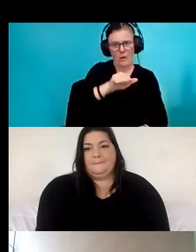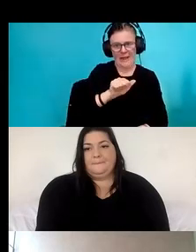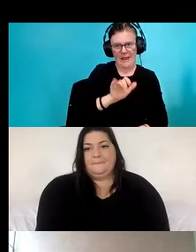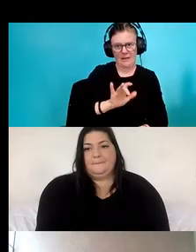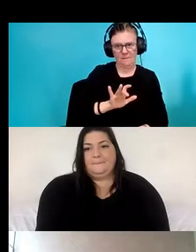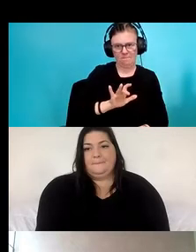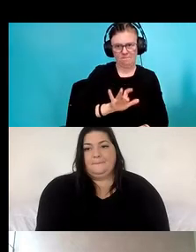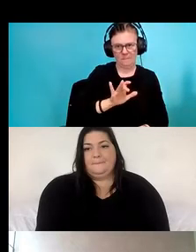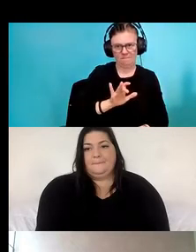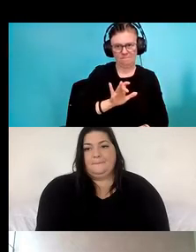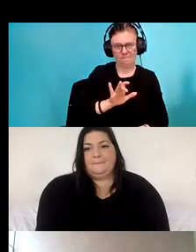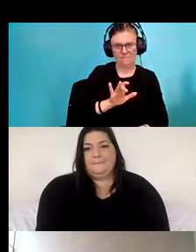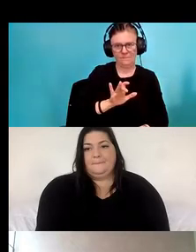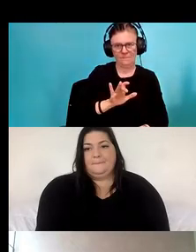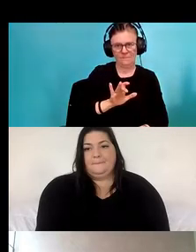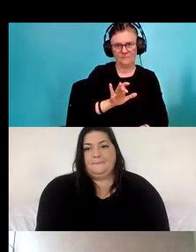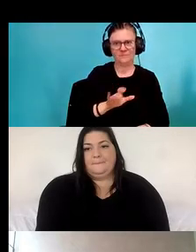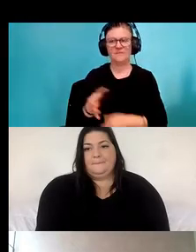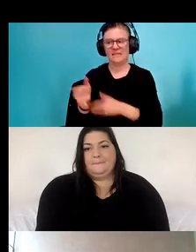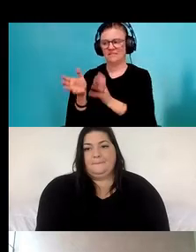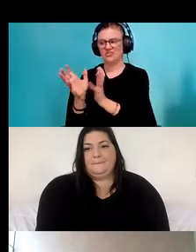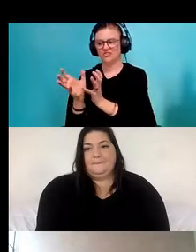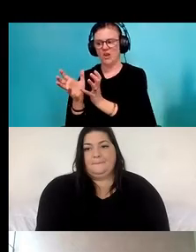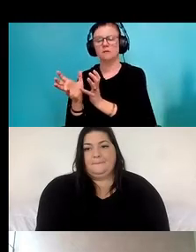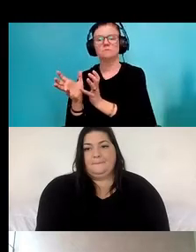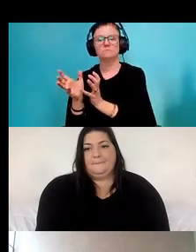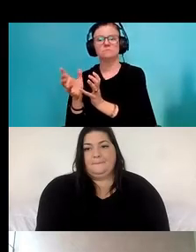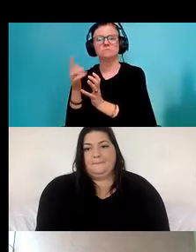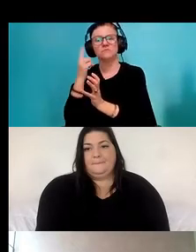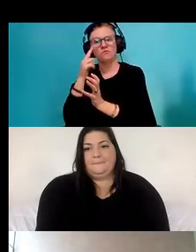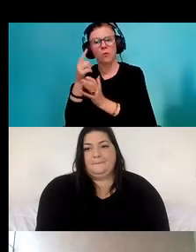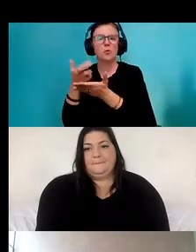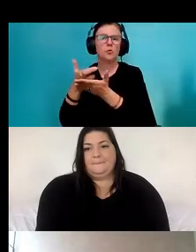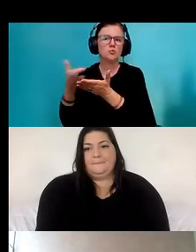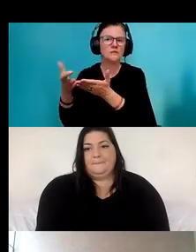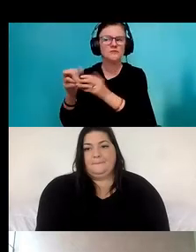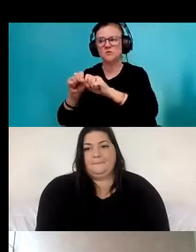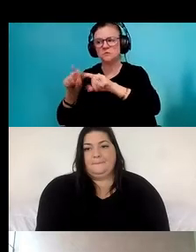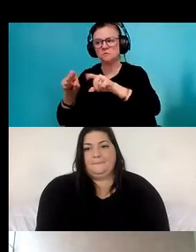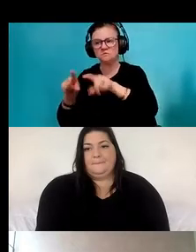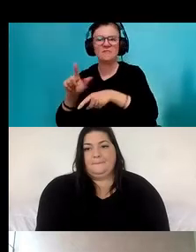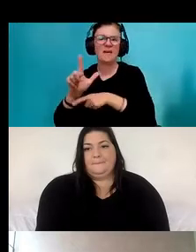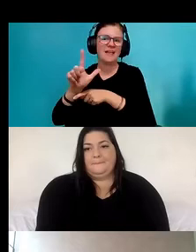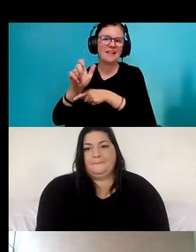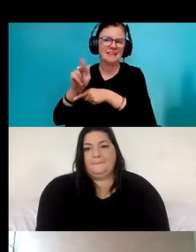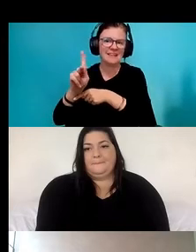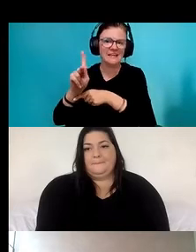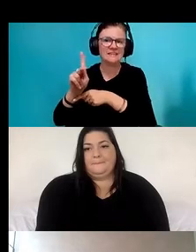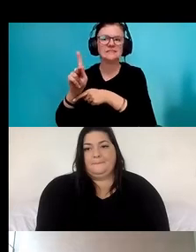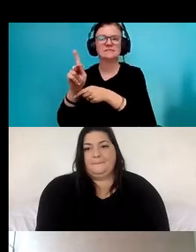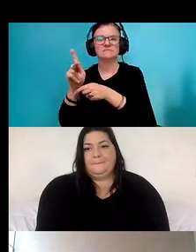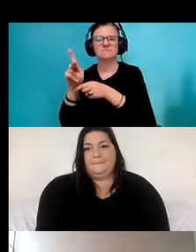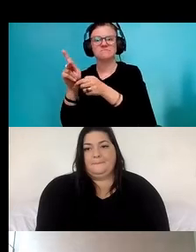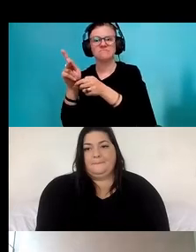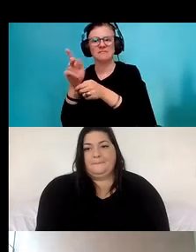This chat pod is being used to share resources with you, such as links to captioning and links to our website,